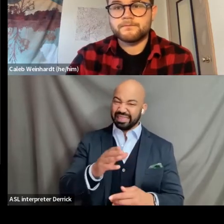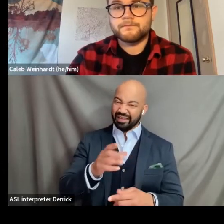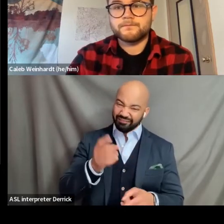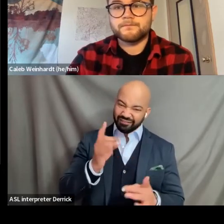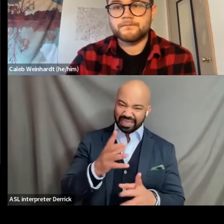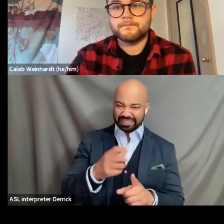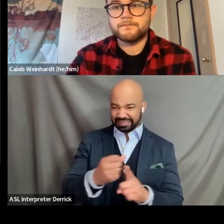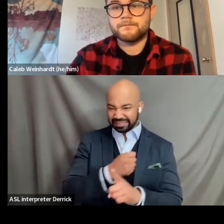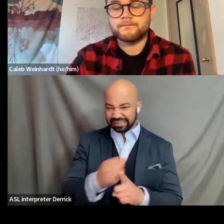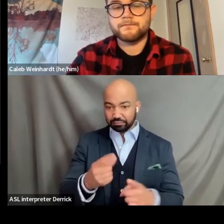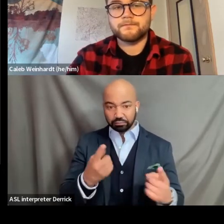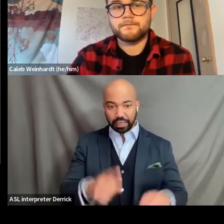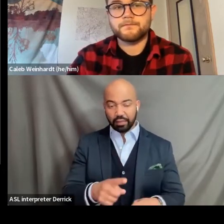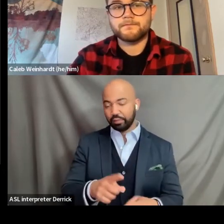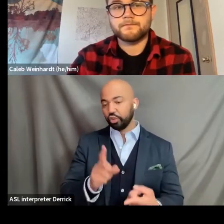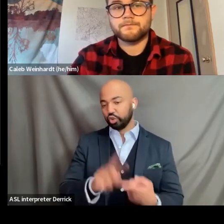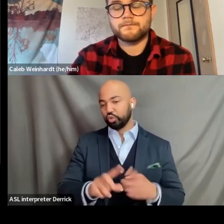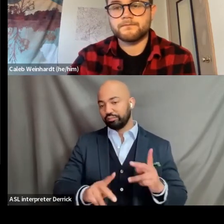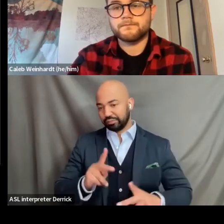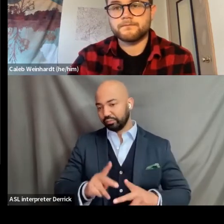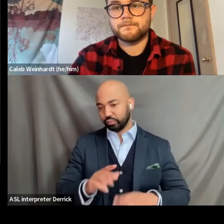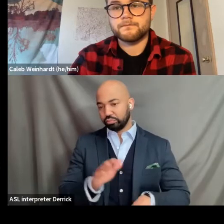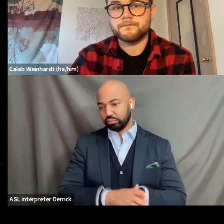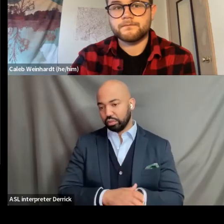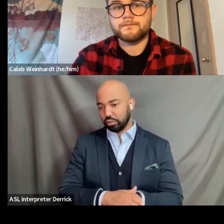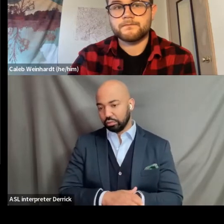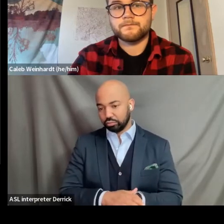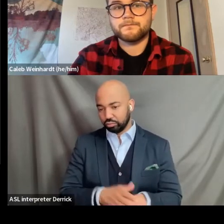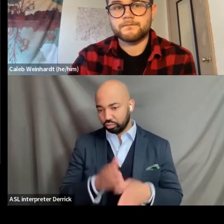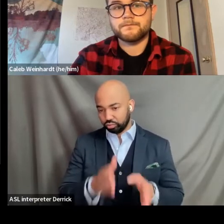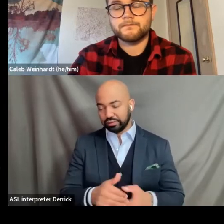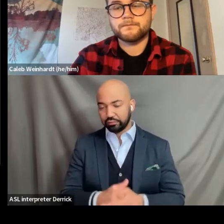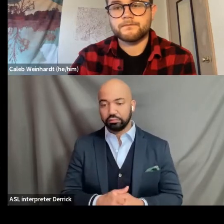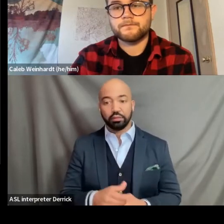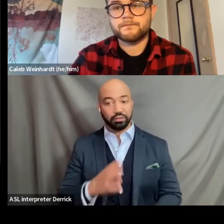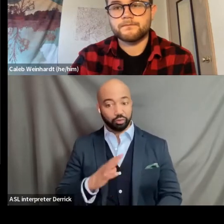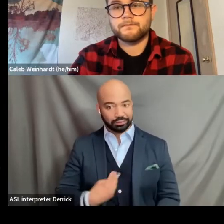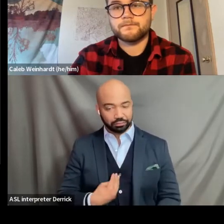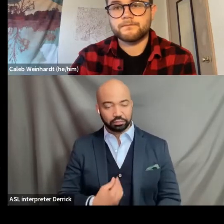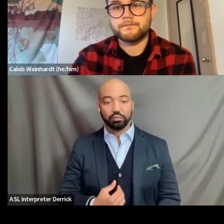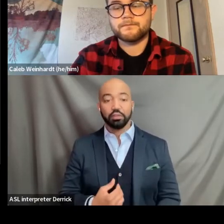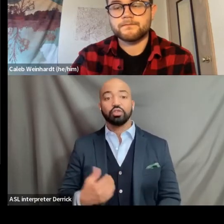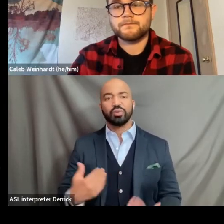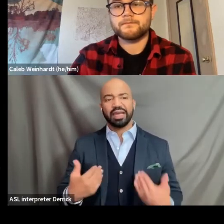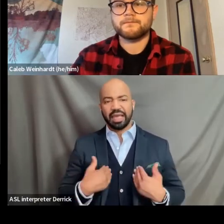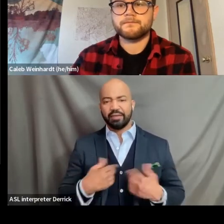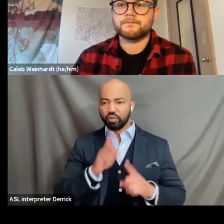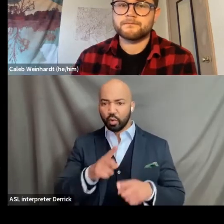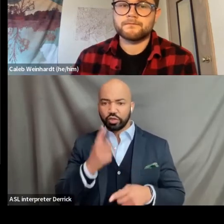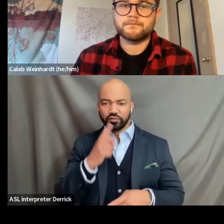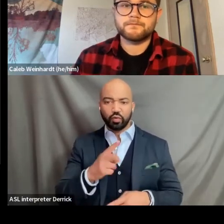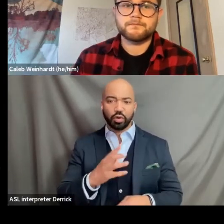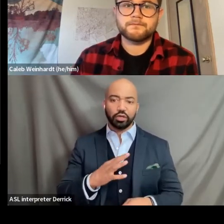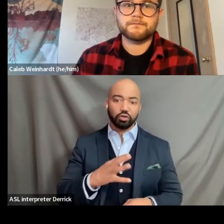So we know that there's obviously multiple, multiple intersections here with trans folks and police misconduct and race and age